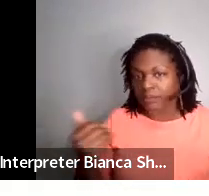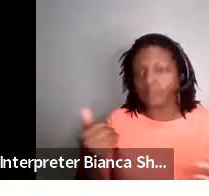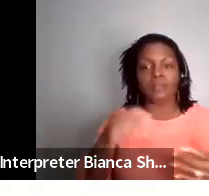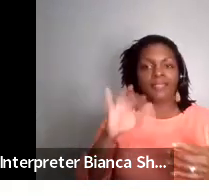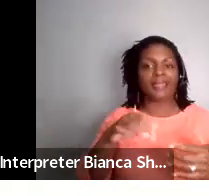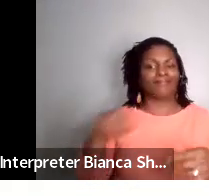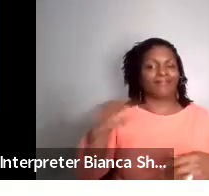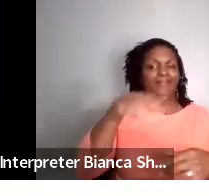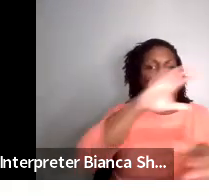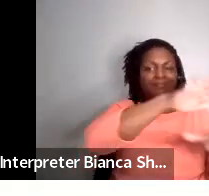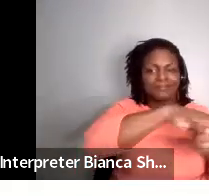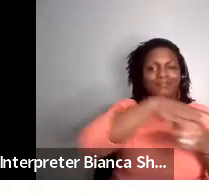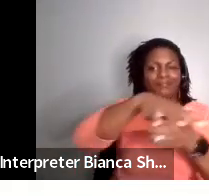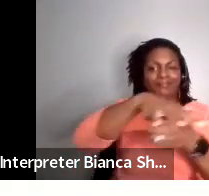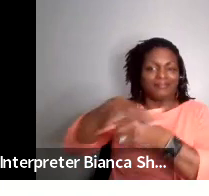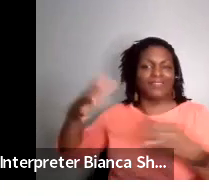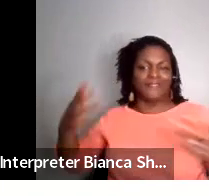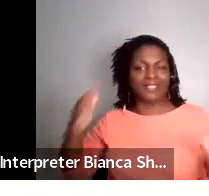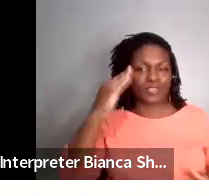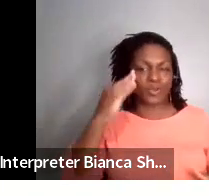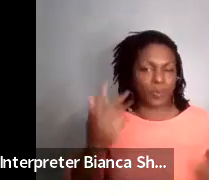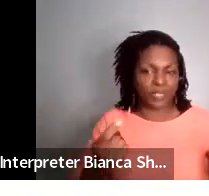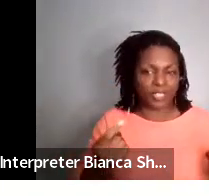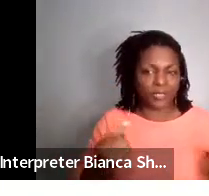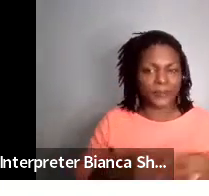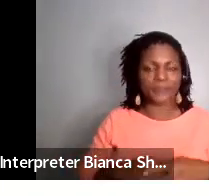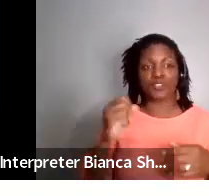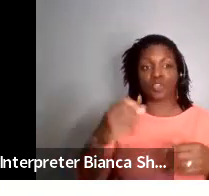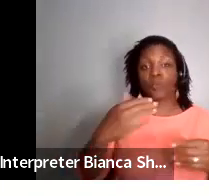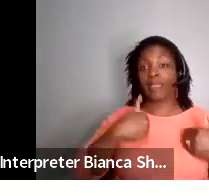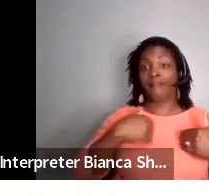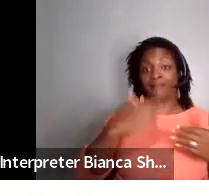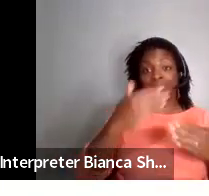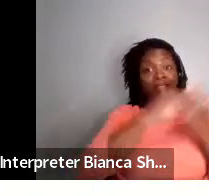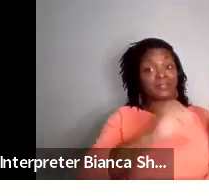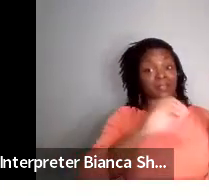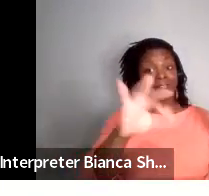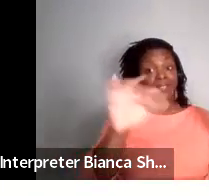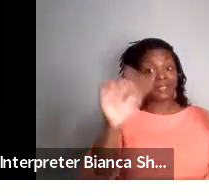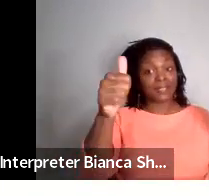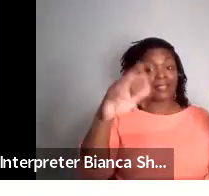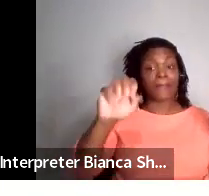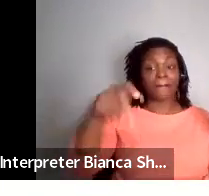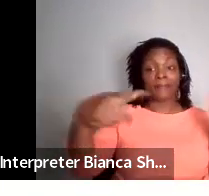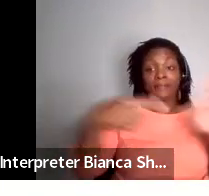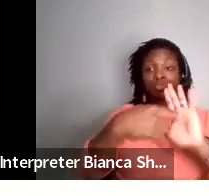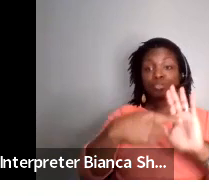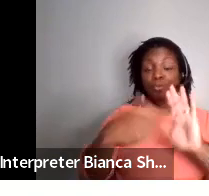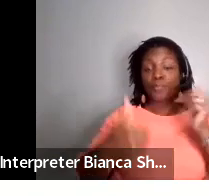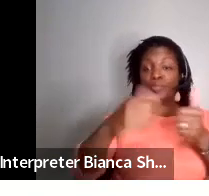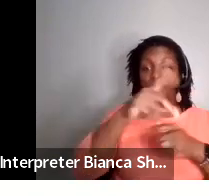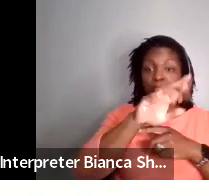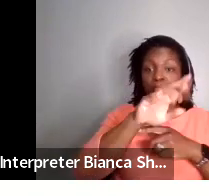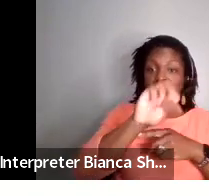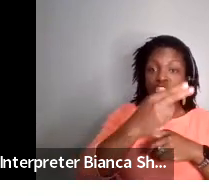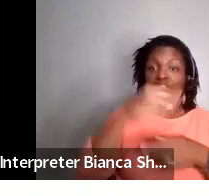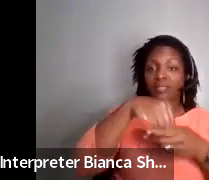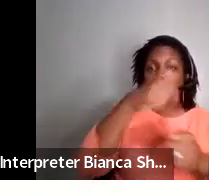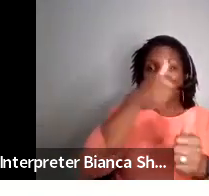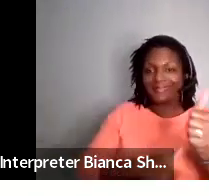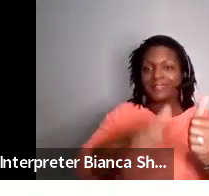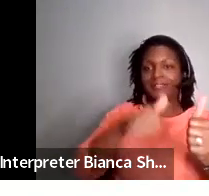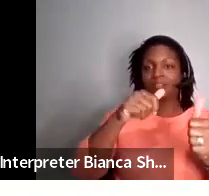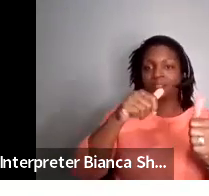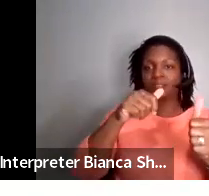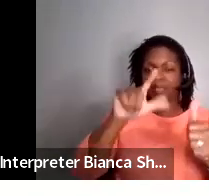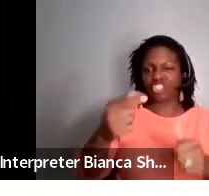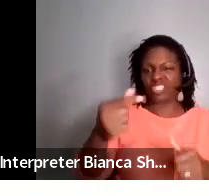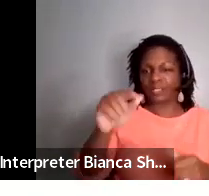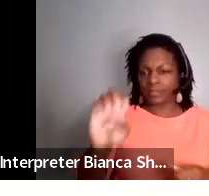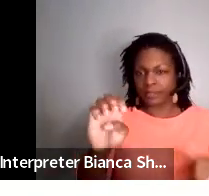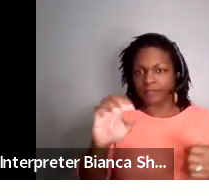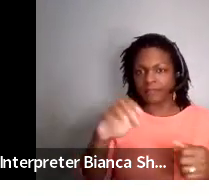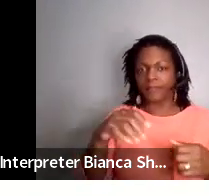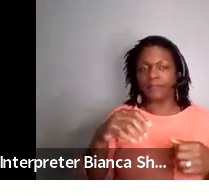our 10 local governing entities. So there is a list there of all 10, and the map shows which parishes are included in all 10, and these are our safety net system.